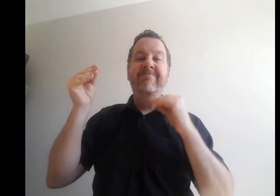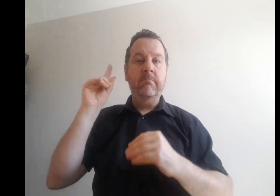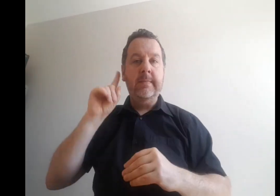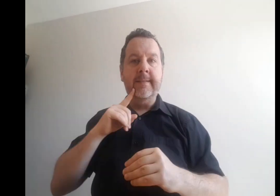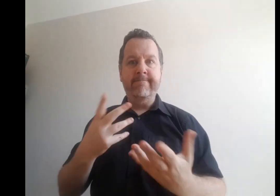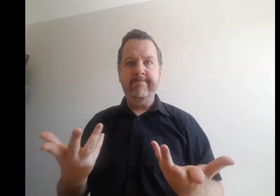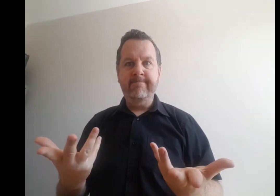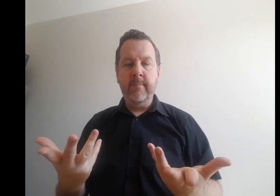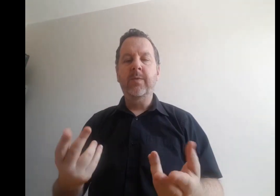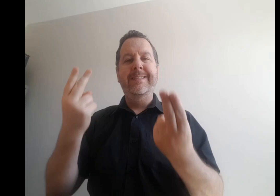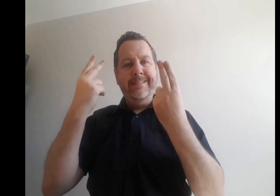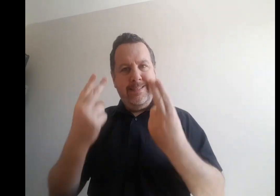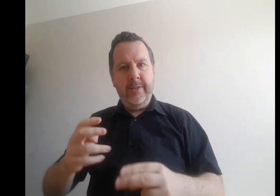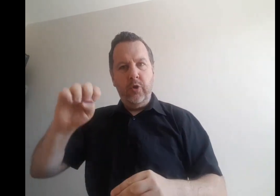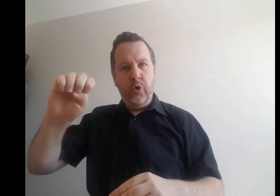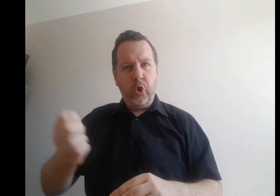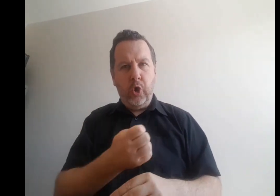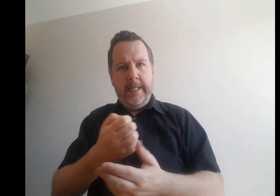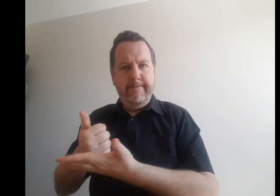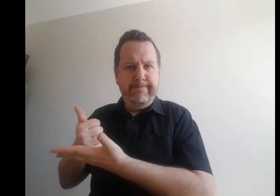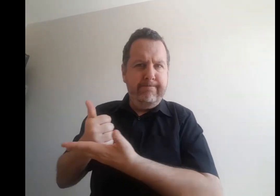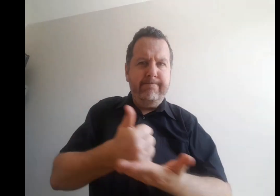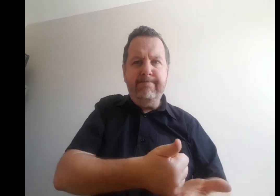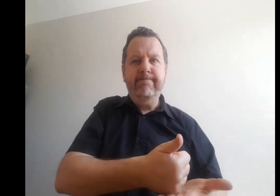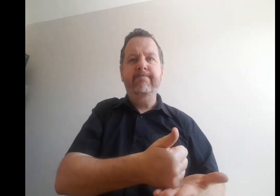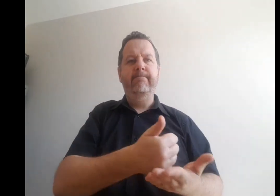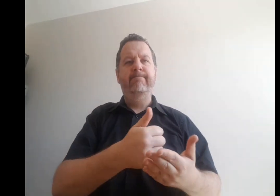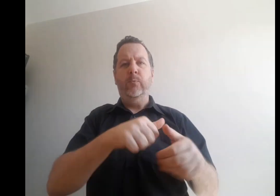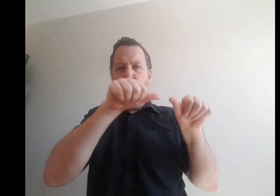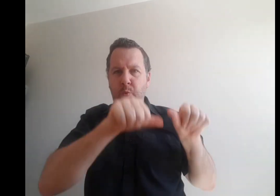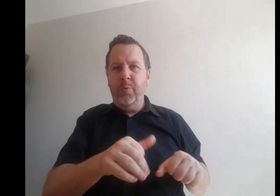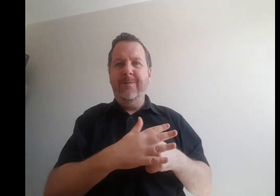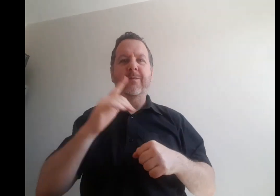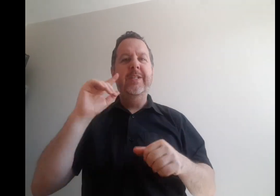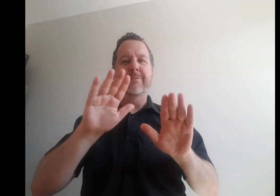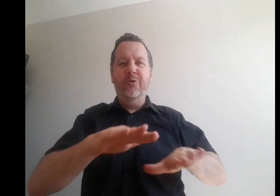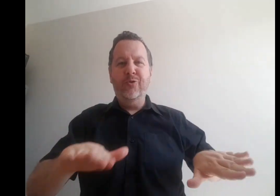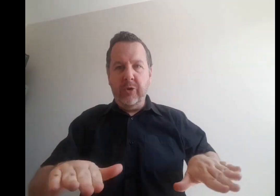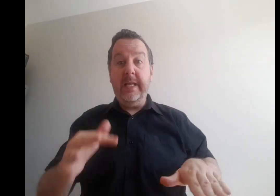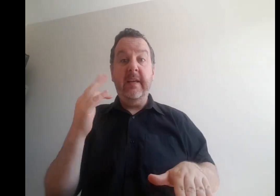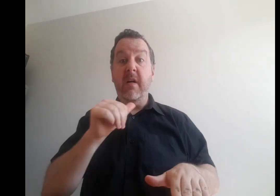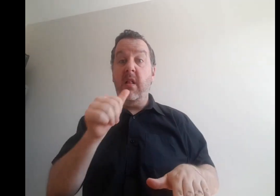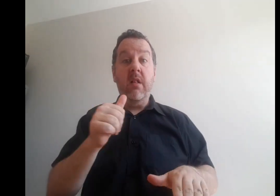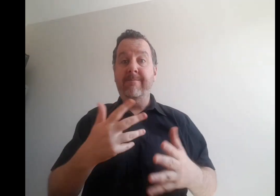in terms of education that's suitable for deaf children, they don't acquire language very easily,